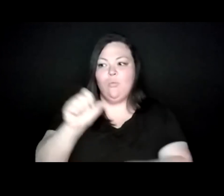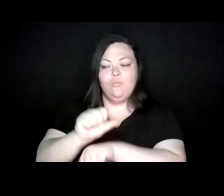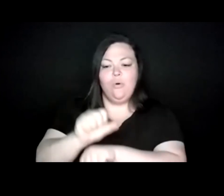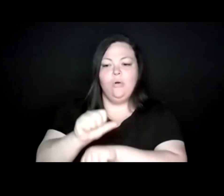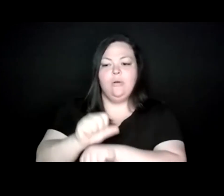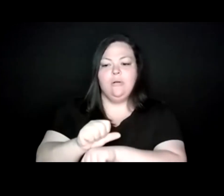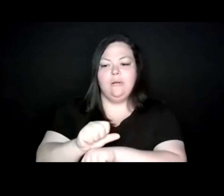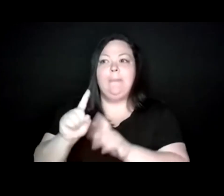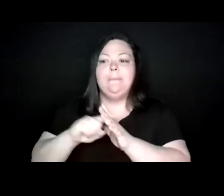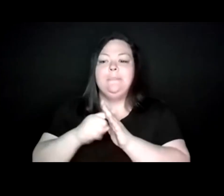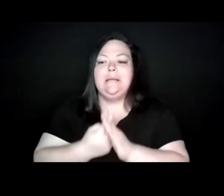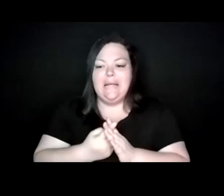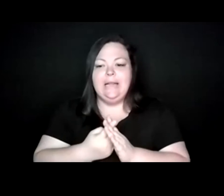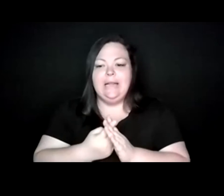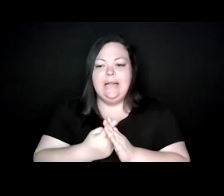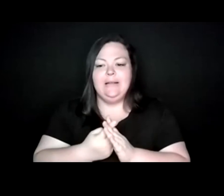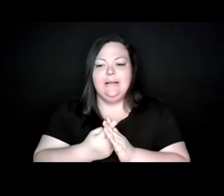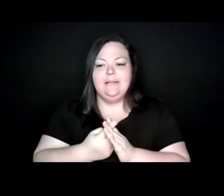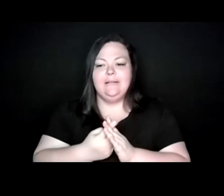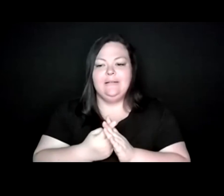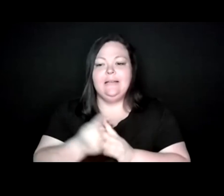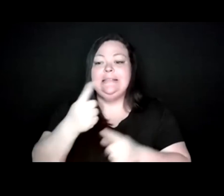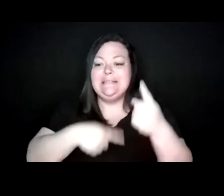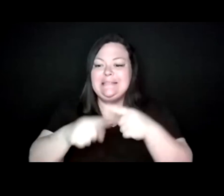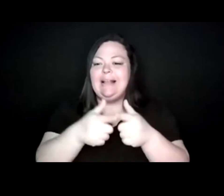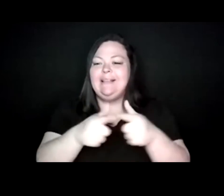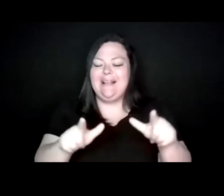I'm a beginning, uh, sign language learner and